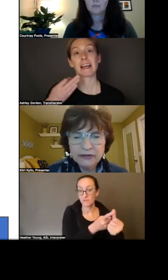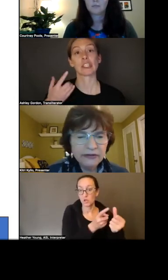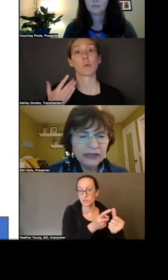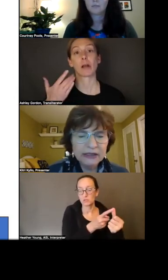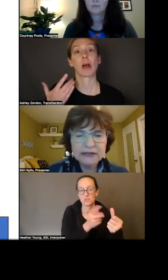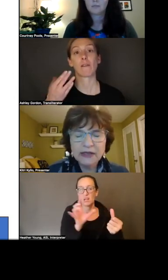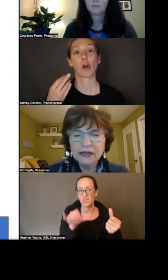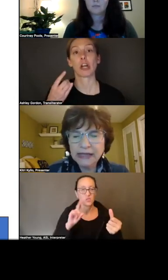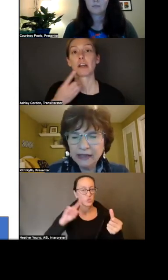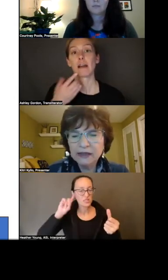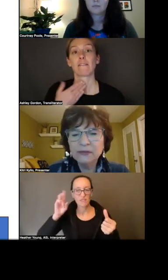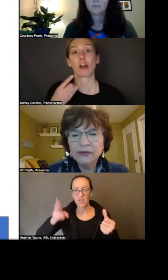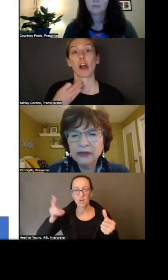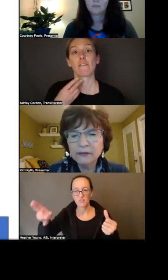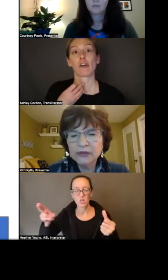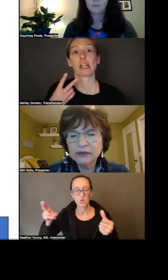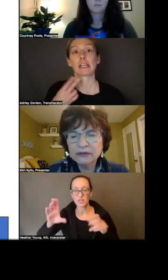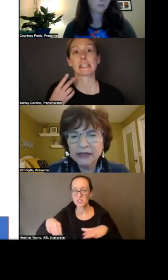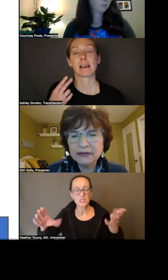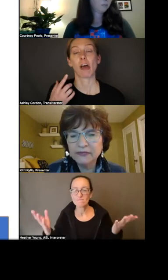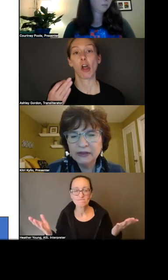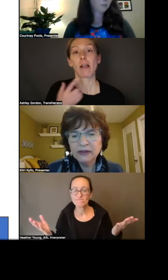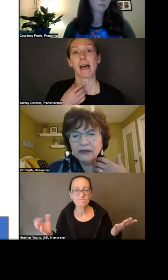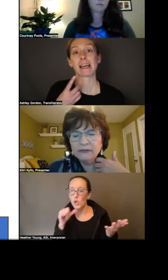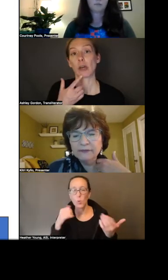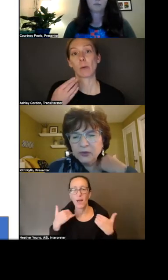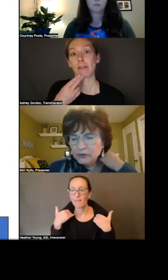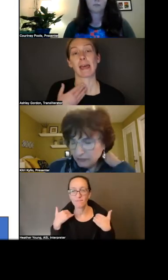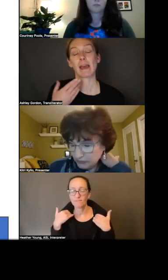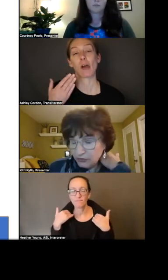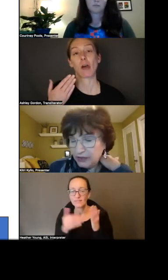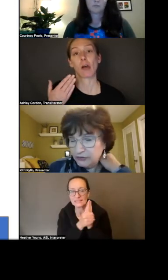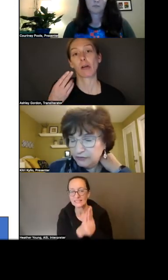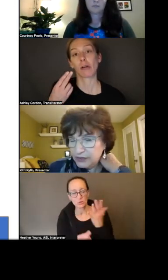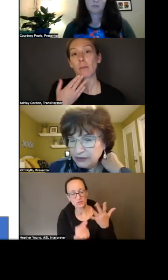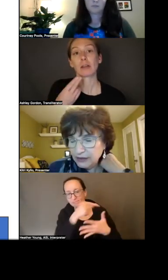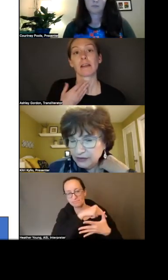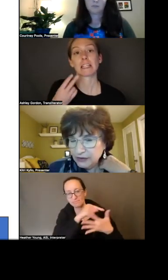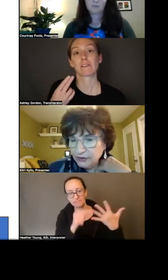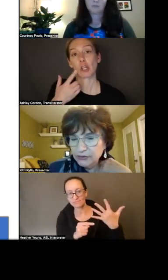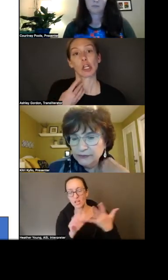and hard of hearing students are lacking when they come to the task of learning how to read and how to decode.